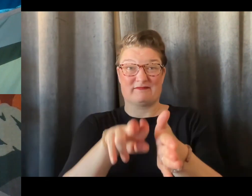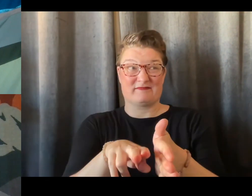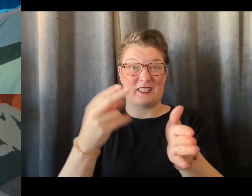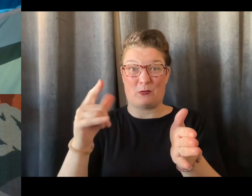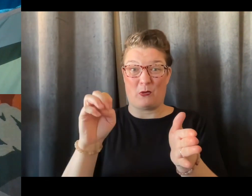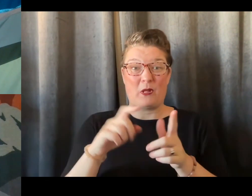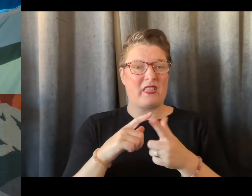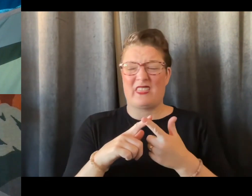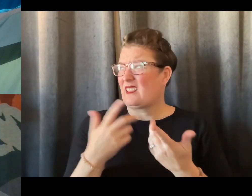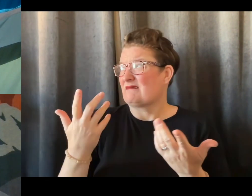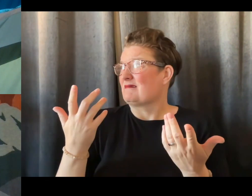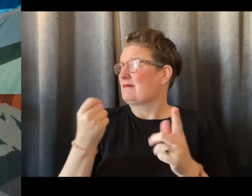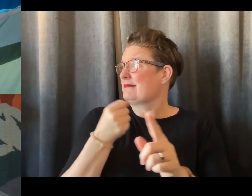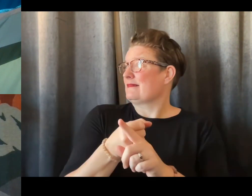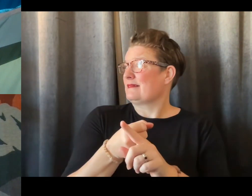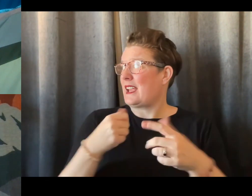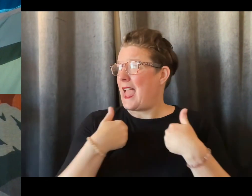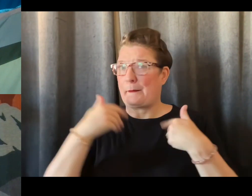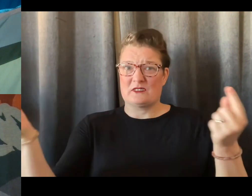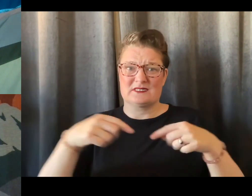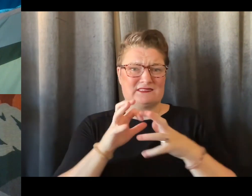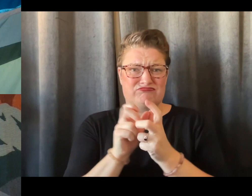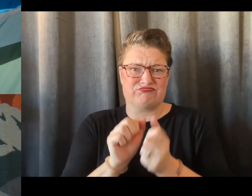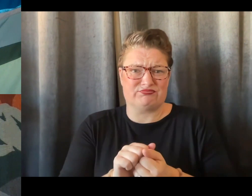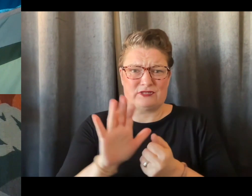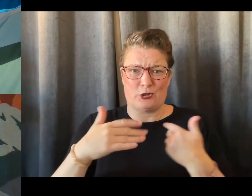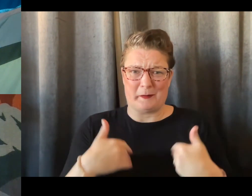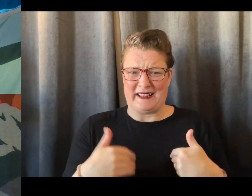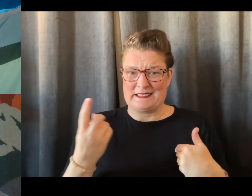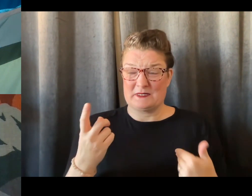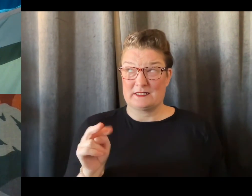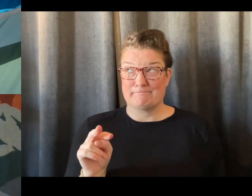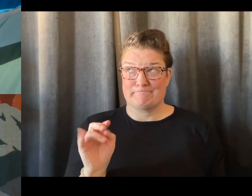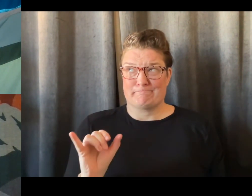get just like ripped apart by wild animals and you're like, okay, I died. Rebekah: Yeah.